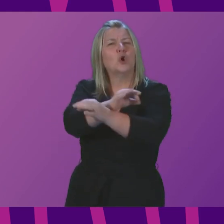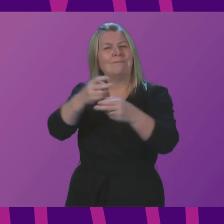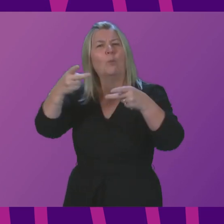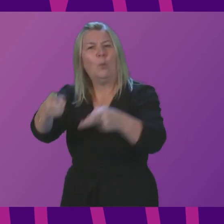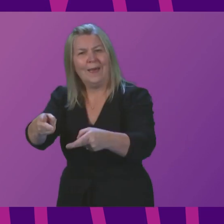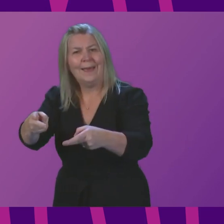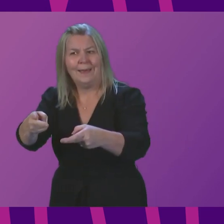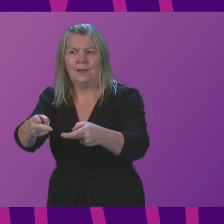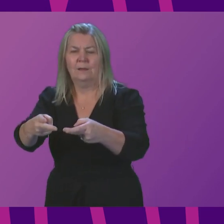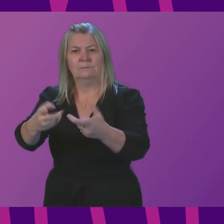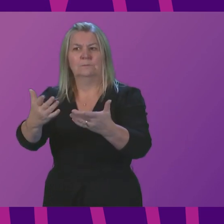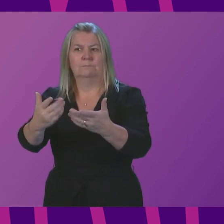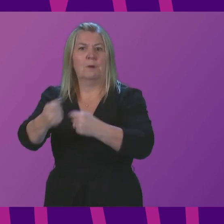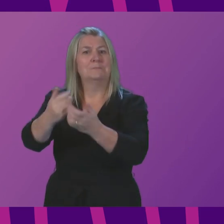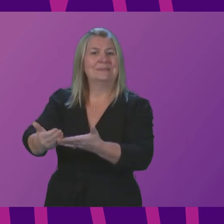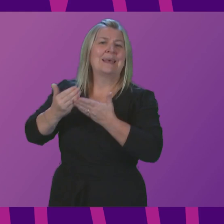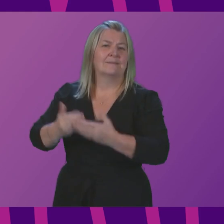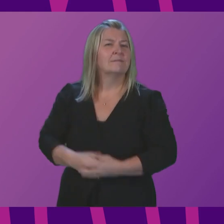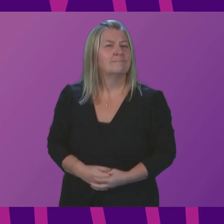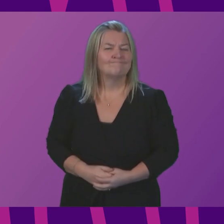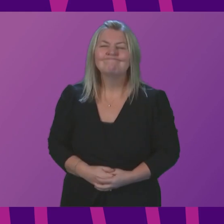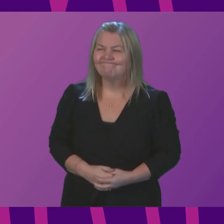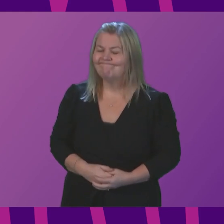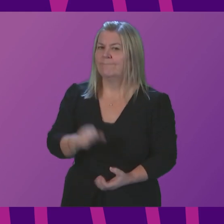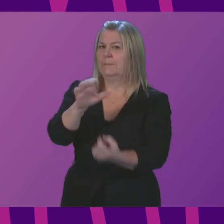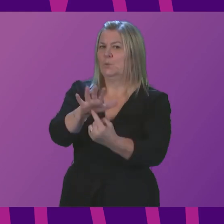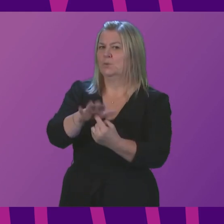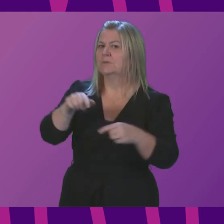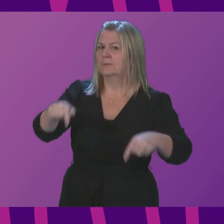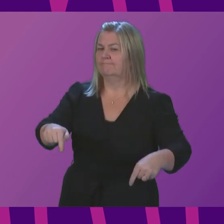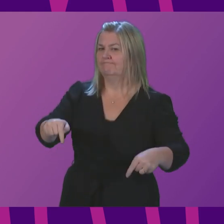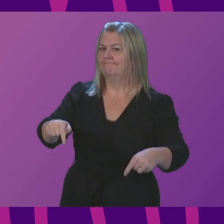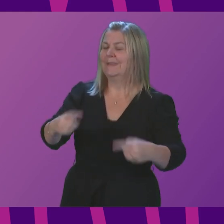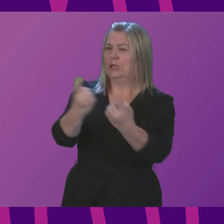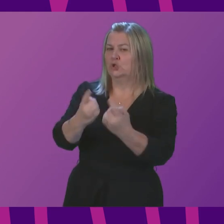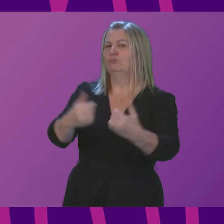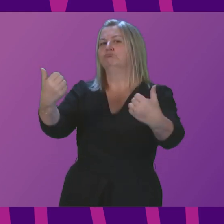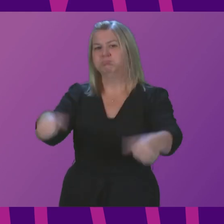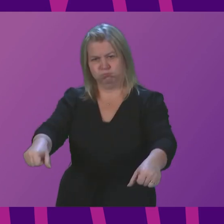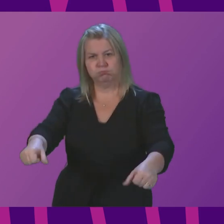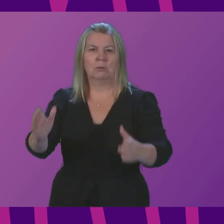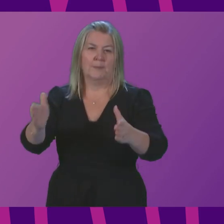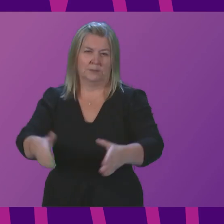I believe that it is important that those issues are addressed and done so with the